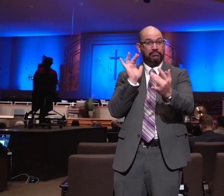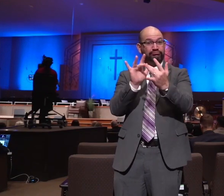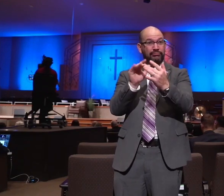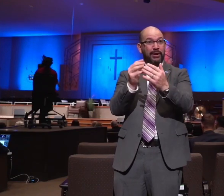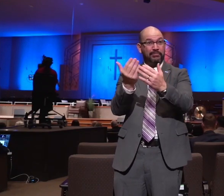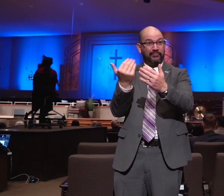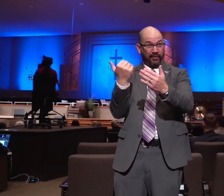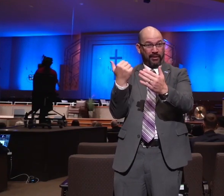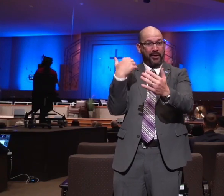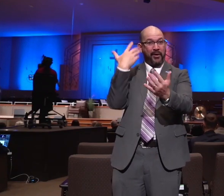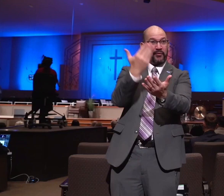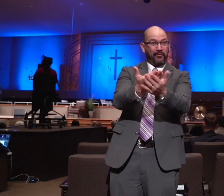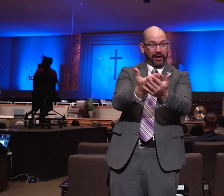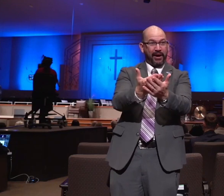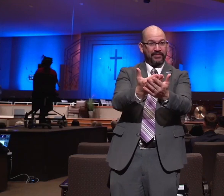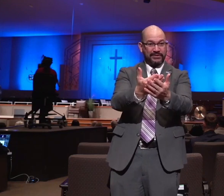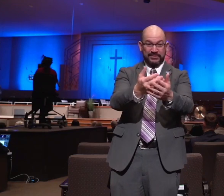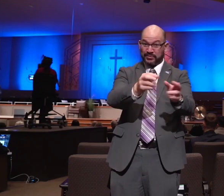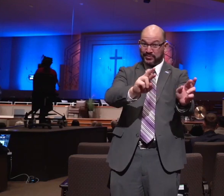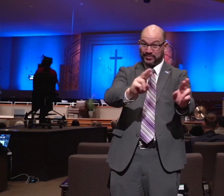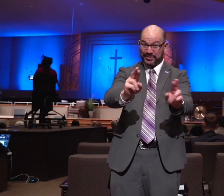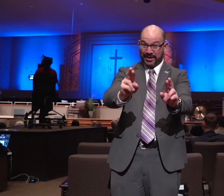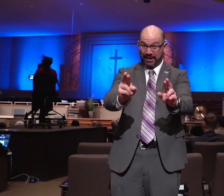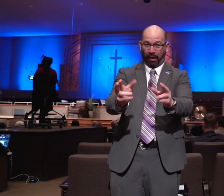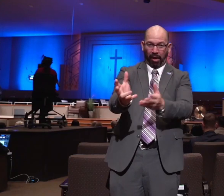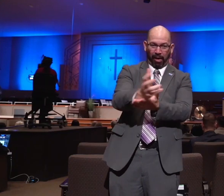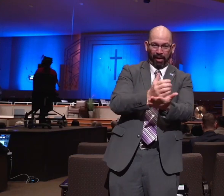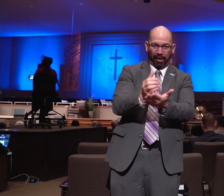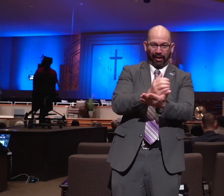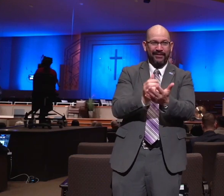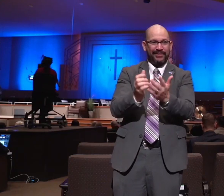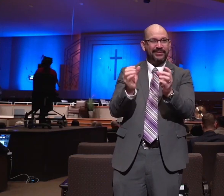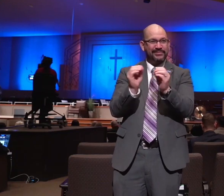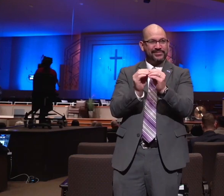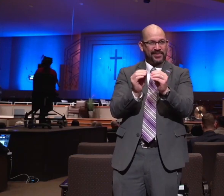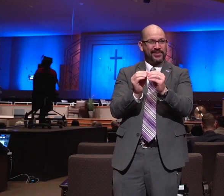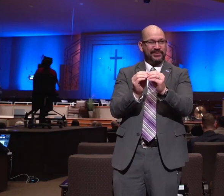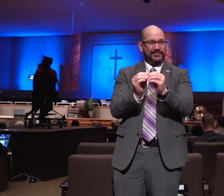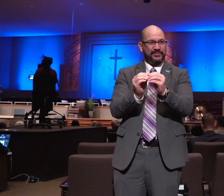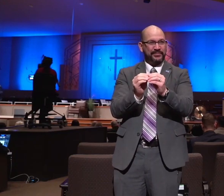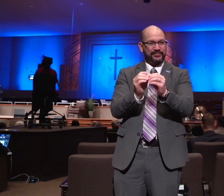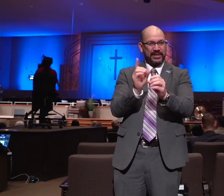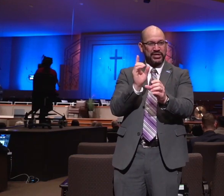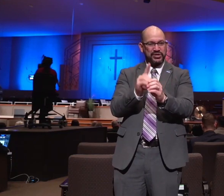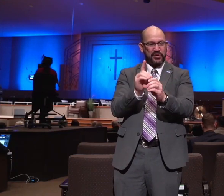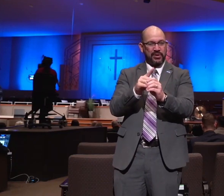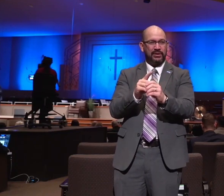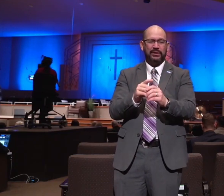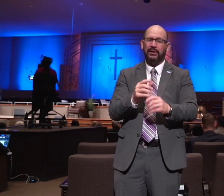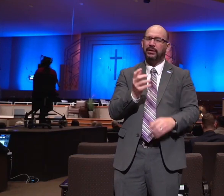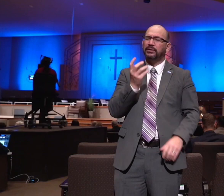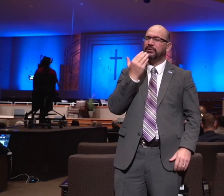order some make sure they have enough for us when we get there